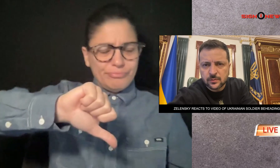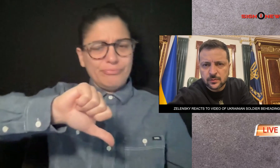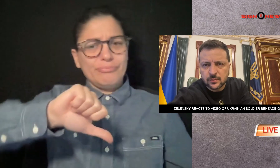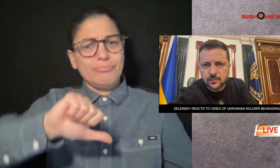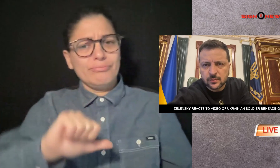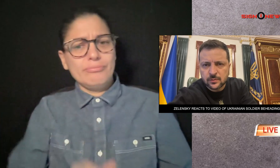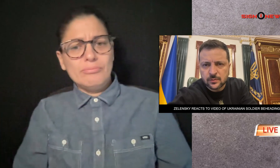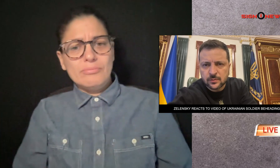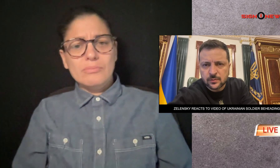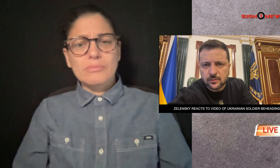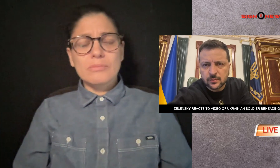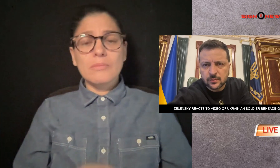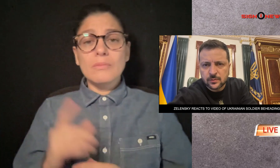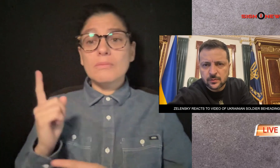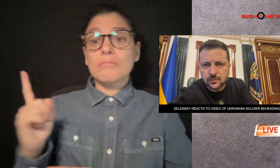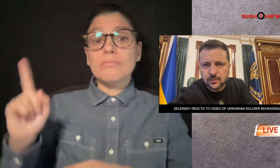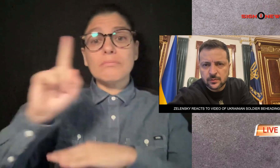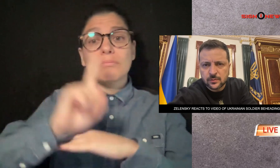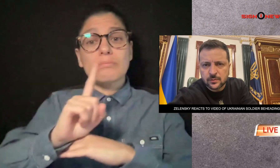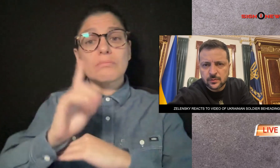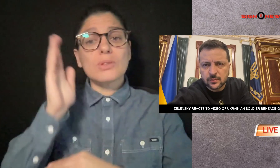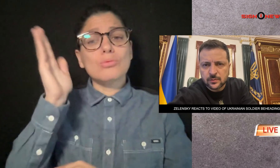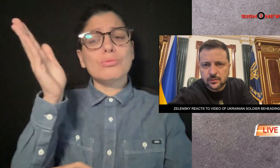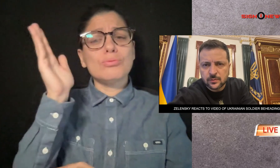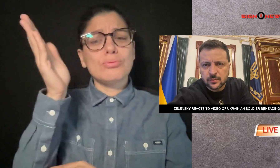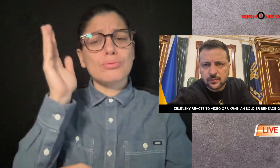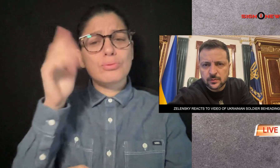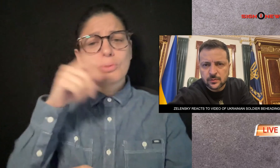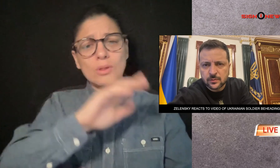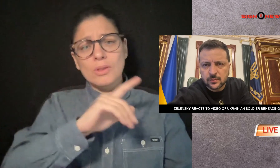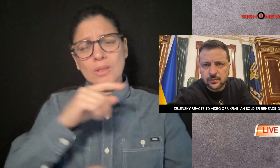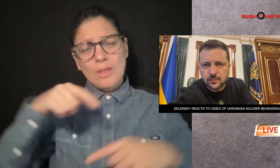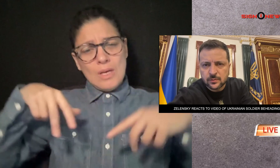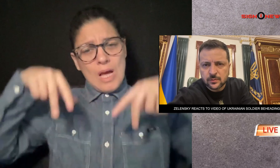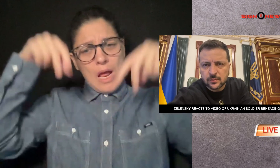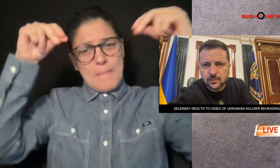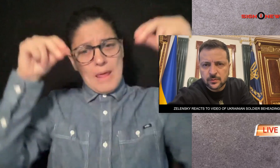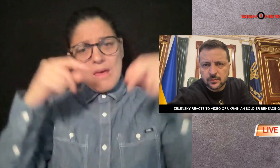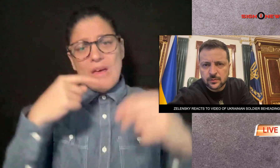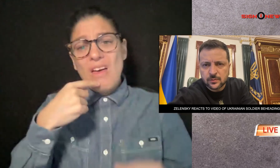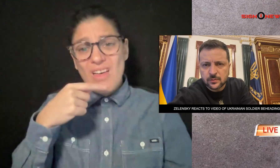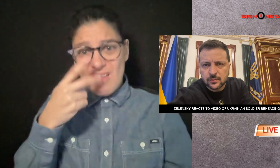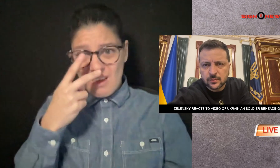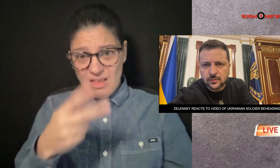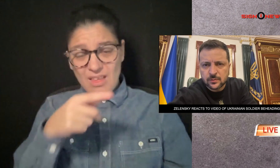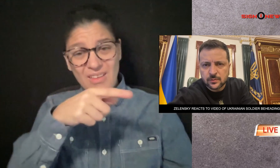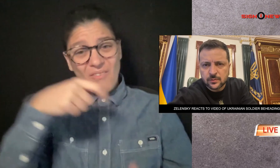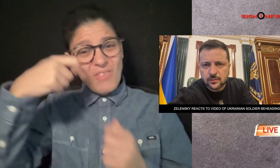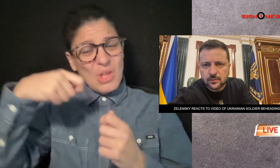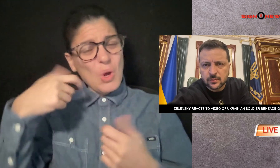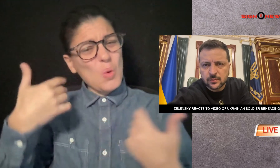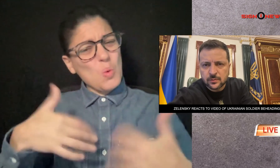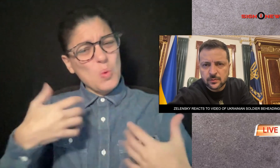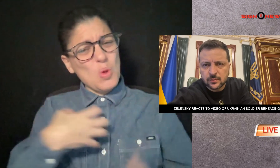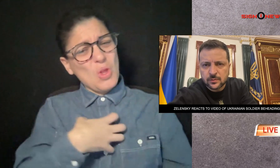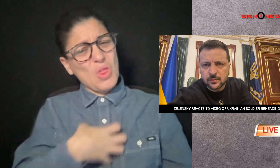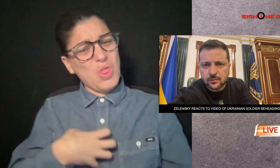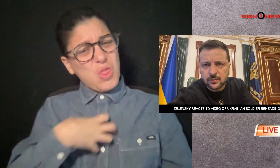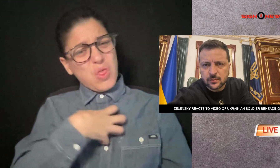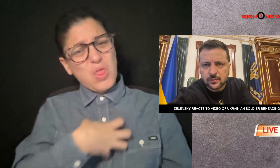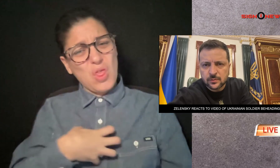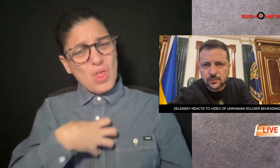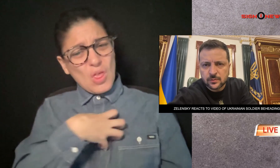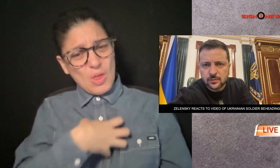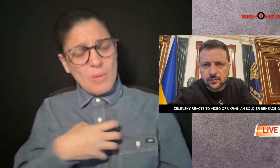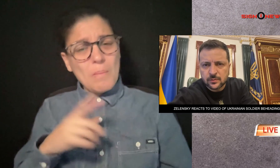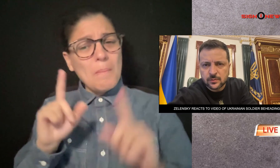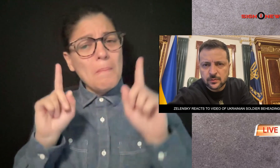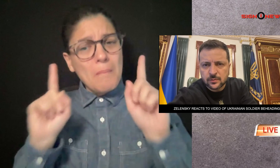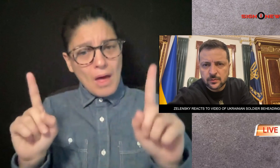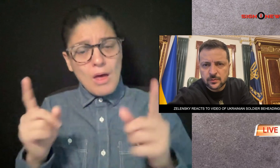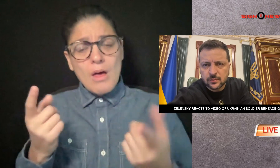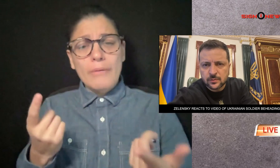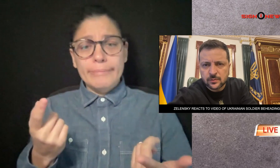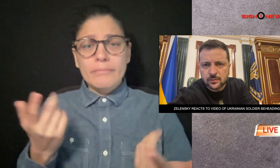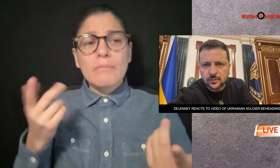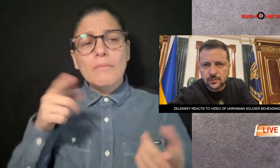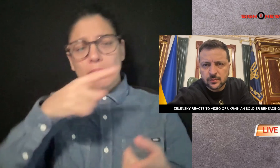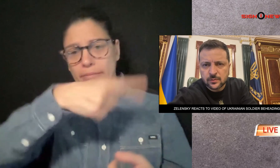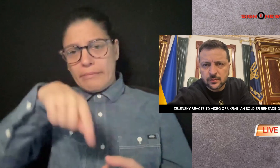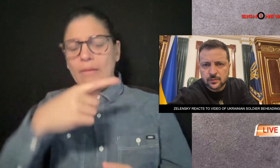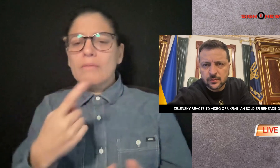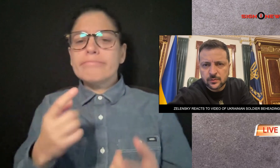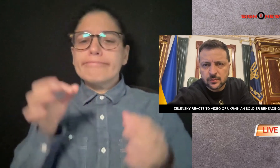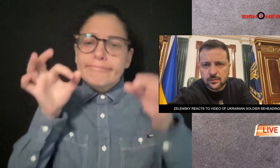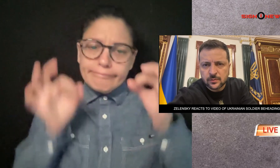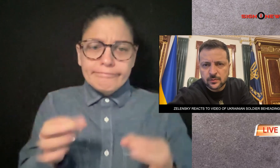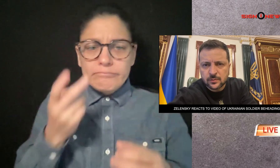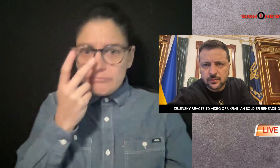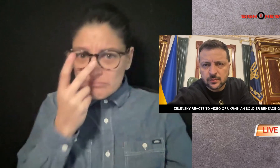must lose a Kremlin spokesperson said the video is terrible but first they need to verify